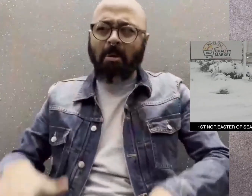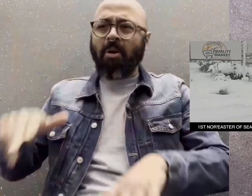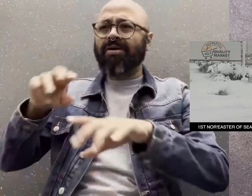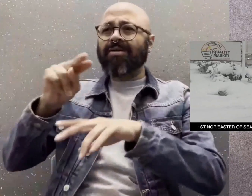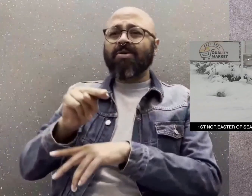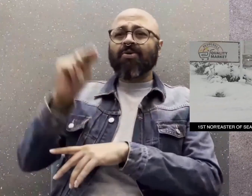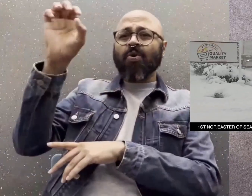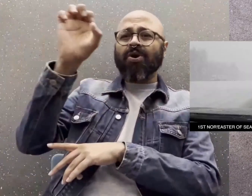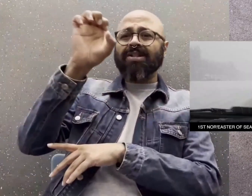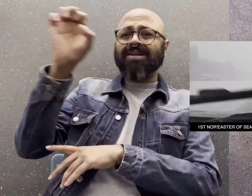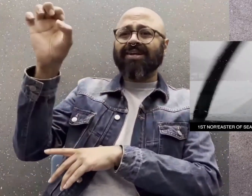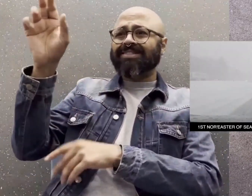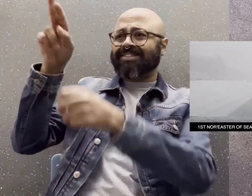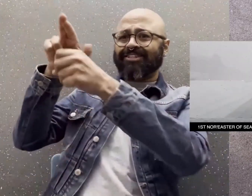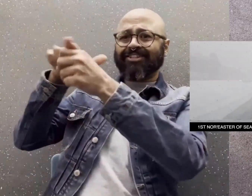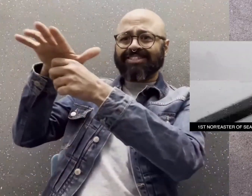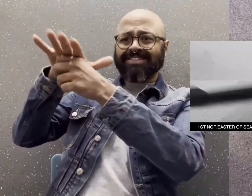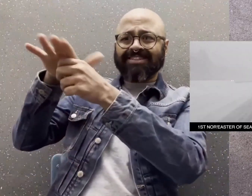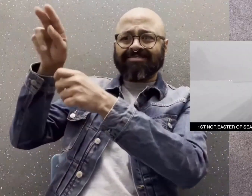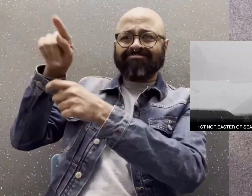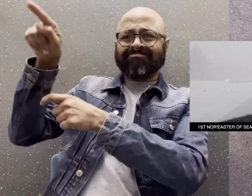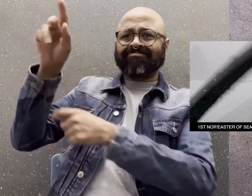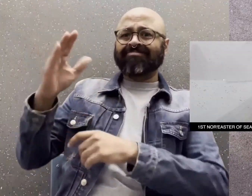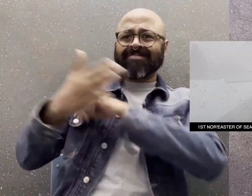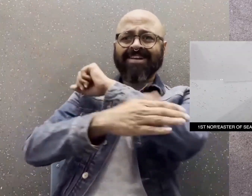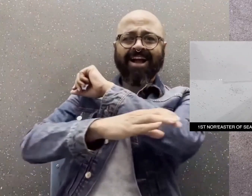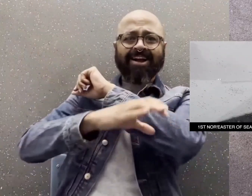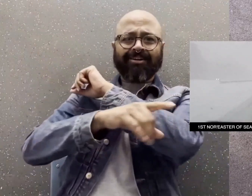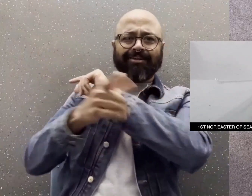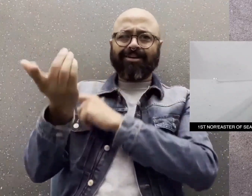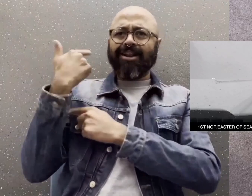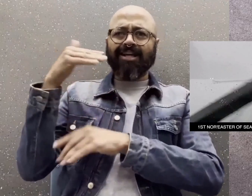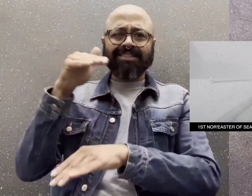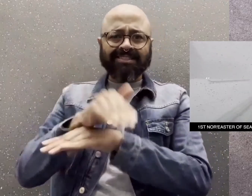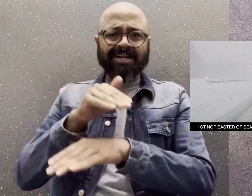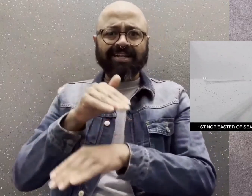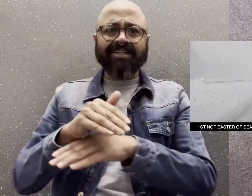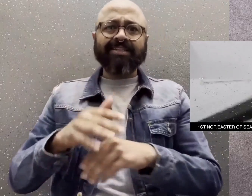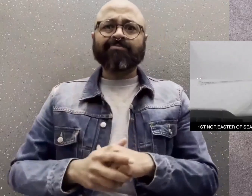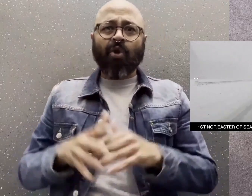The first Nor'easter of the Season slammed into the Northeast region of the country last night.